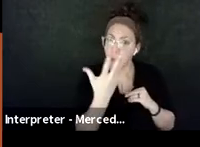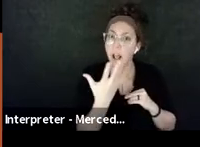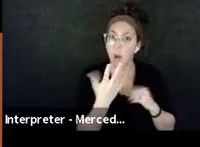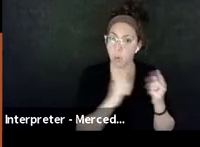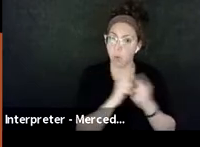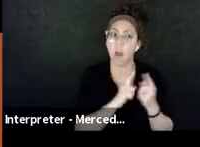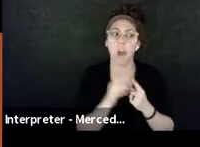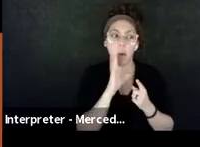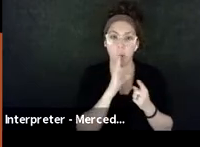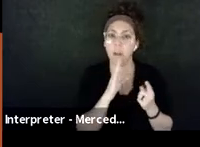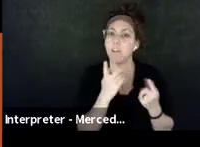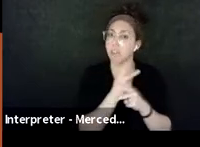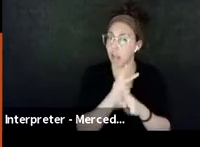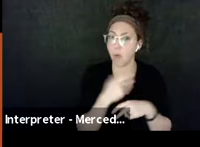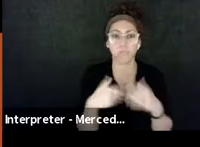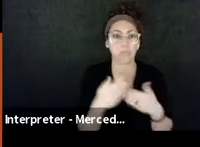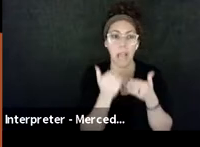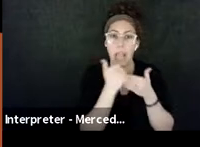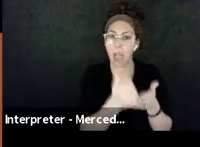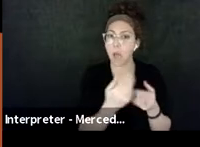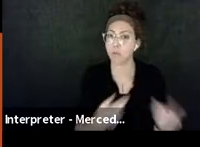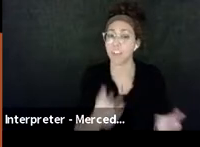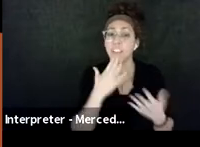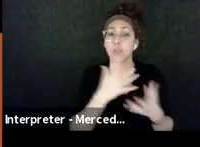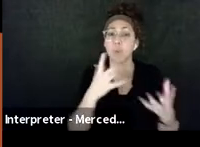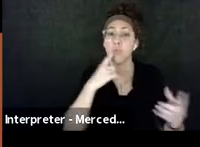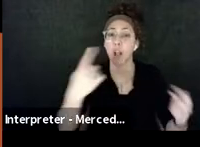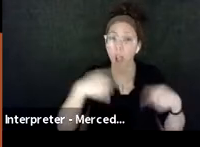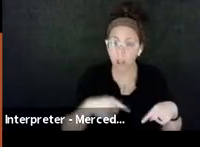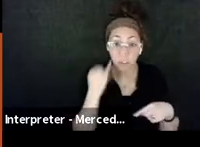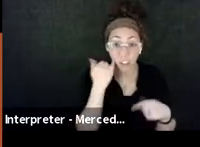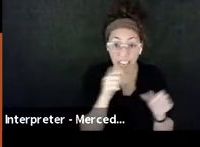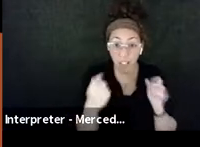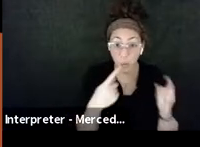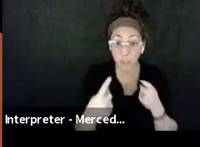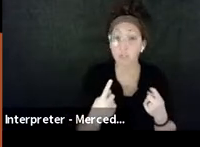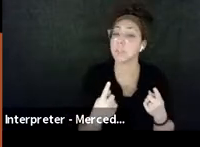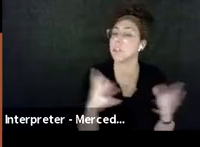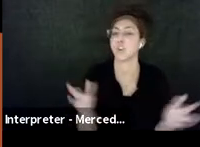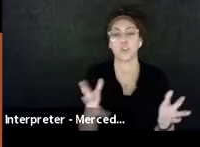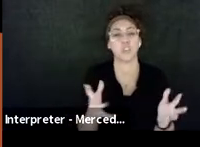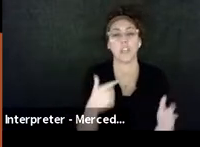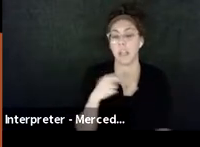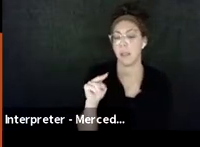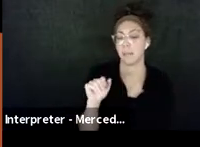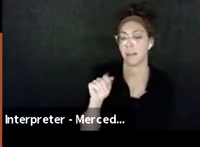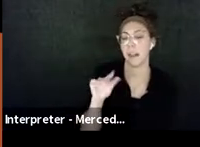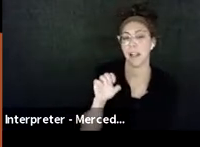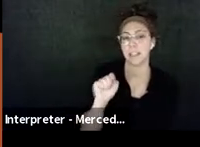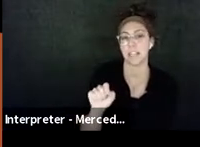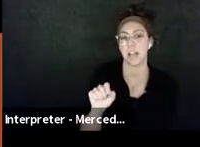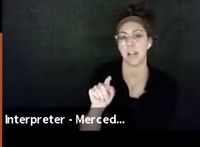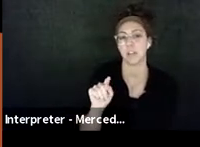Natalie Chavez: And thank you so much for everything and for coming to our session. If you have any questions, I encourage you, I'm Natalie Chavez Natalie Chavez at Fresno City college.edu